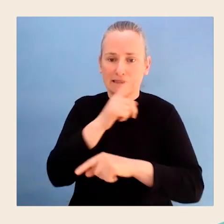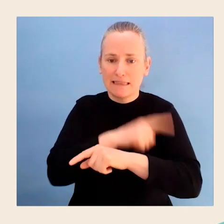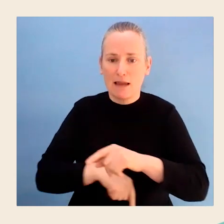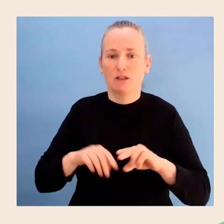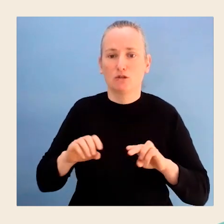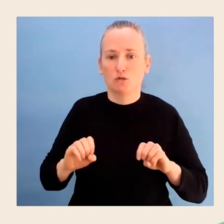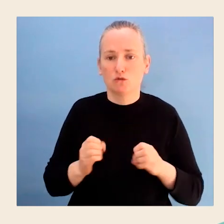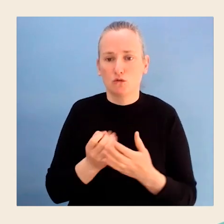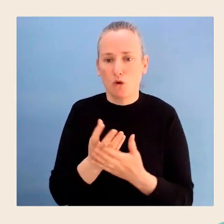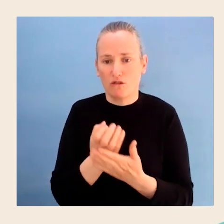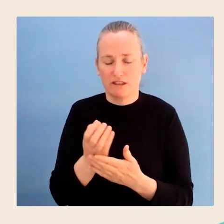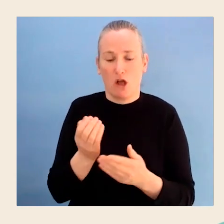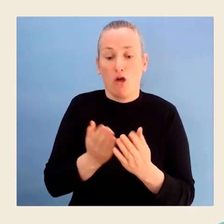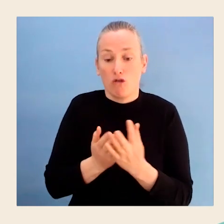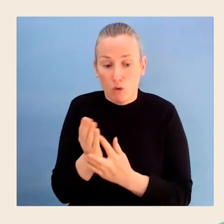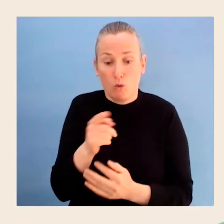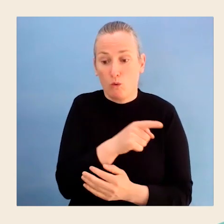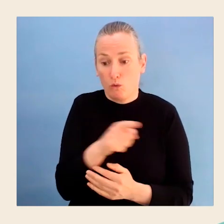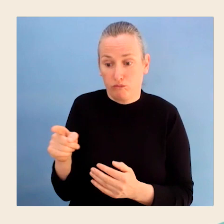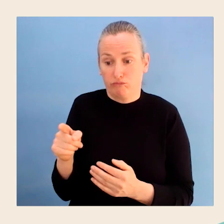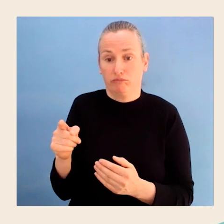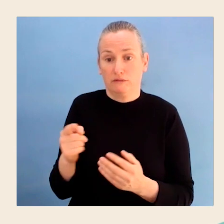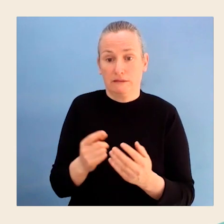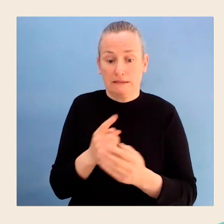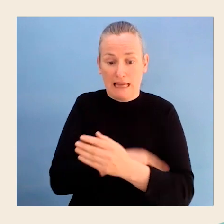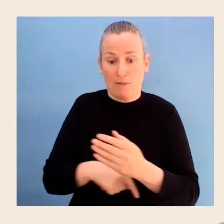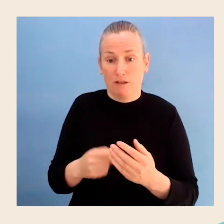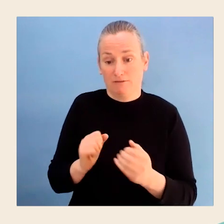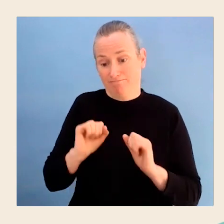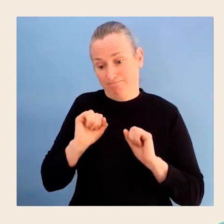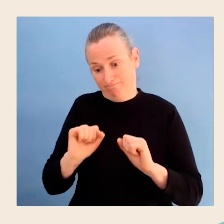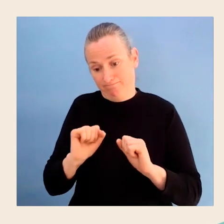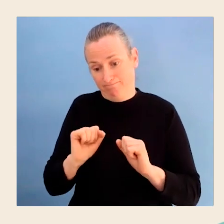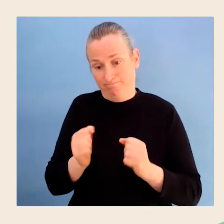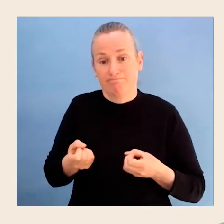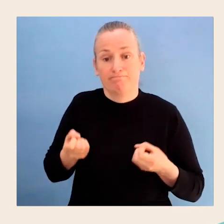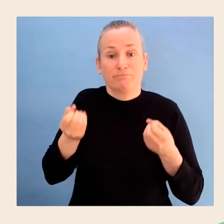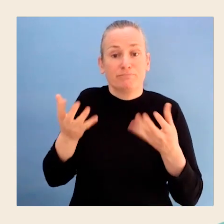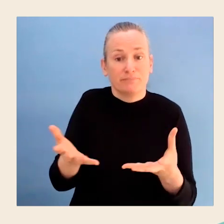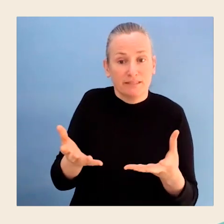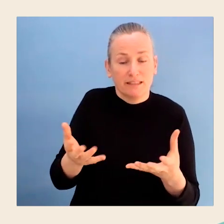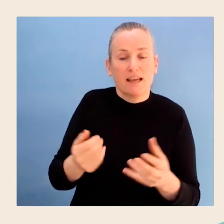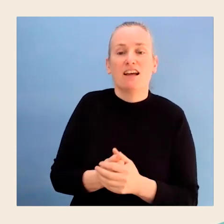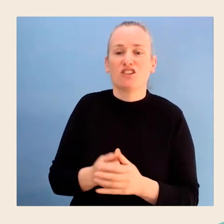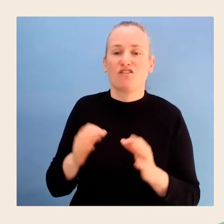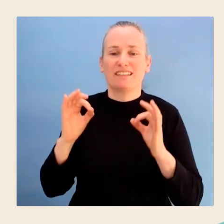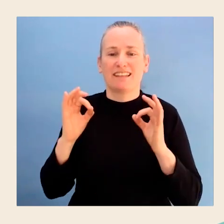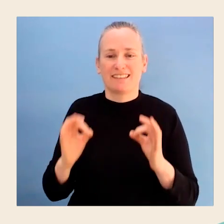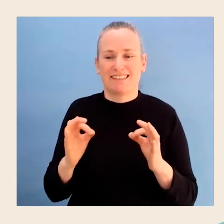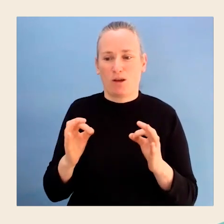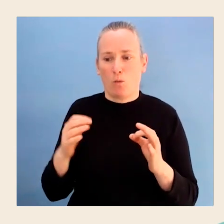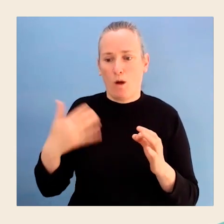told through disabled voices. So it's fantastic to hear about the power of one person